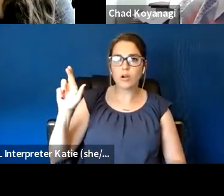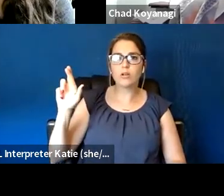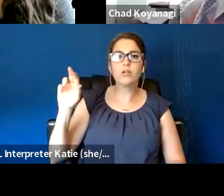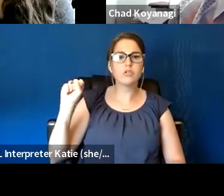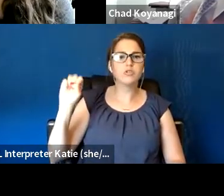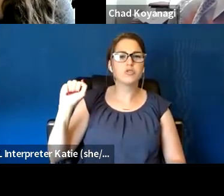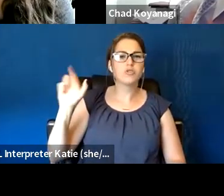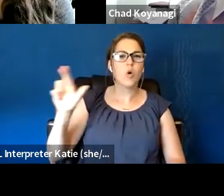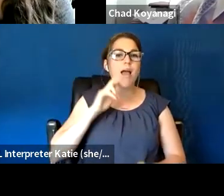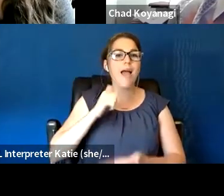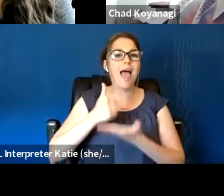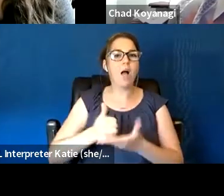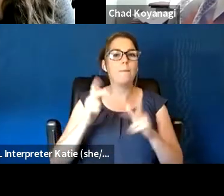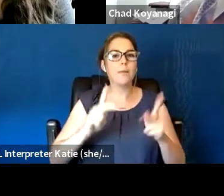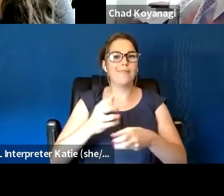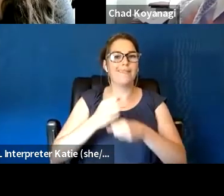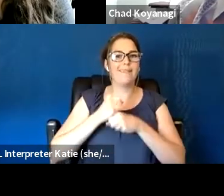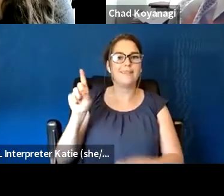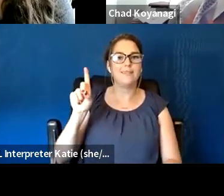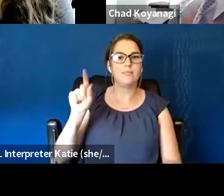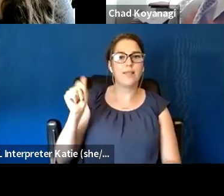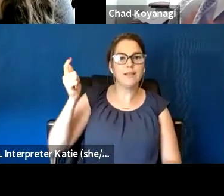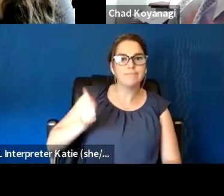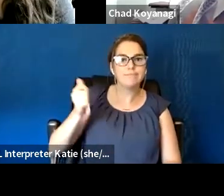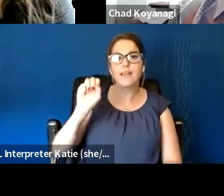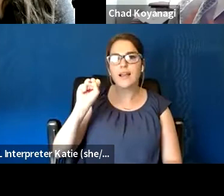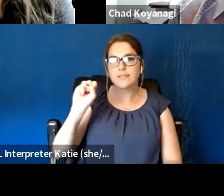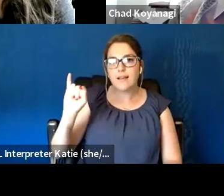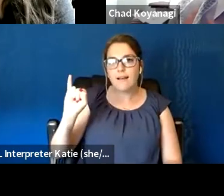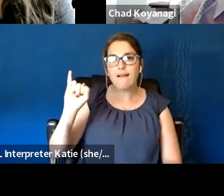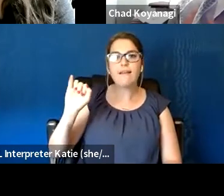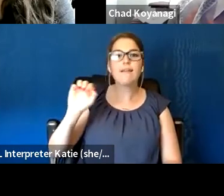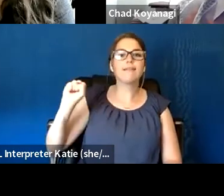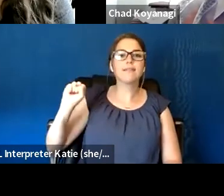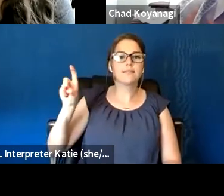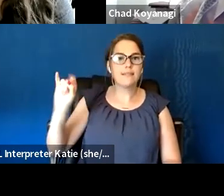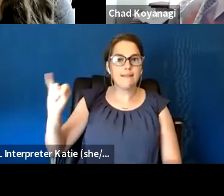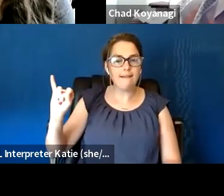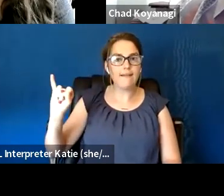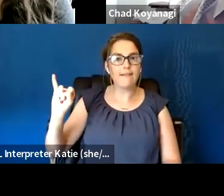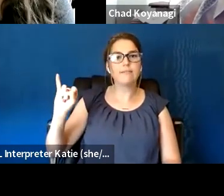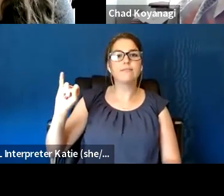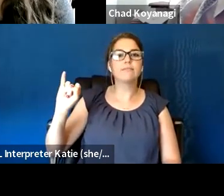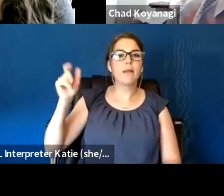to get people disability benefits through social security administration. And so we have six